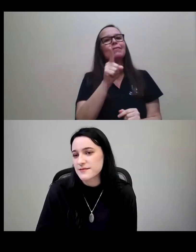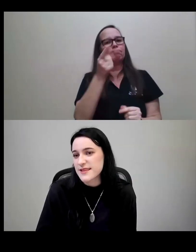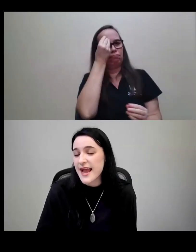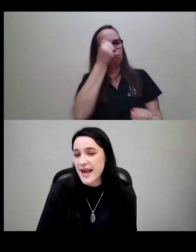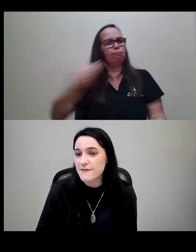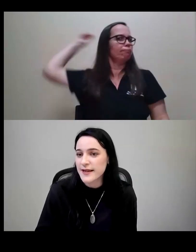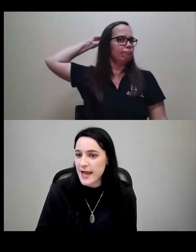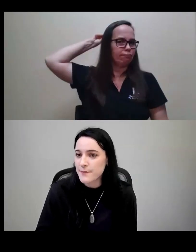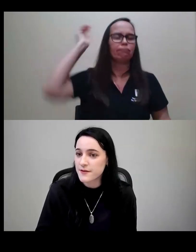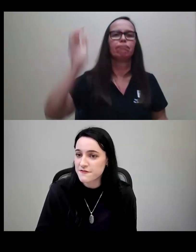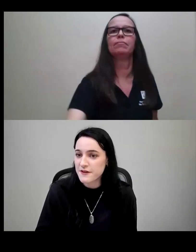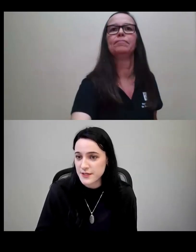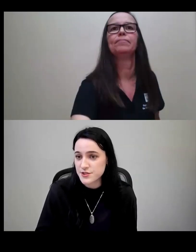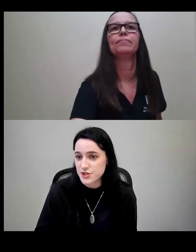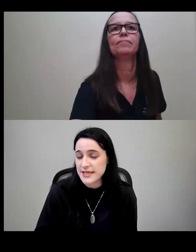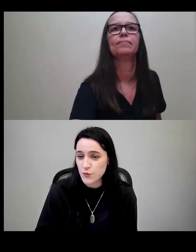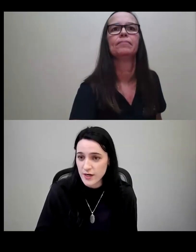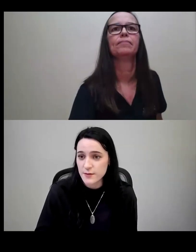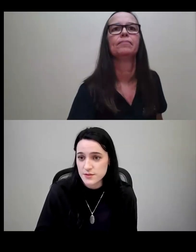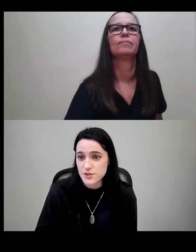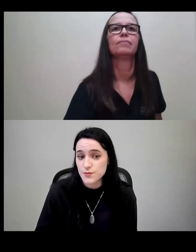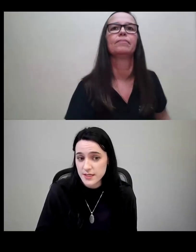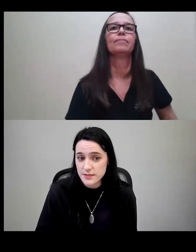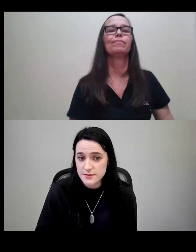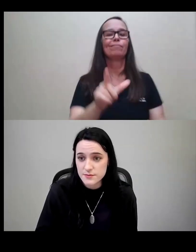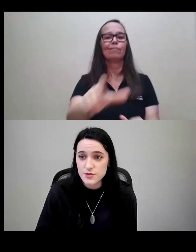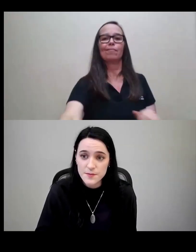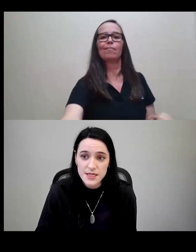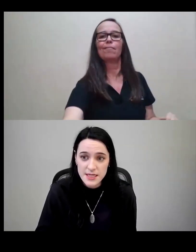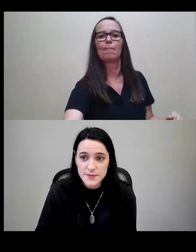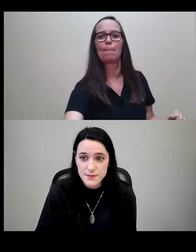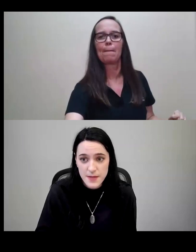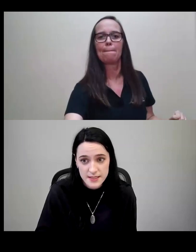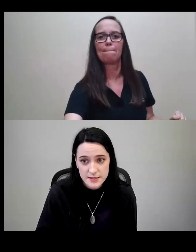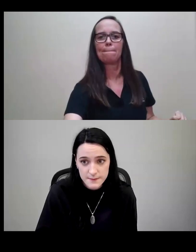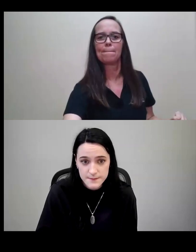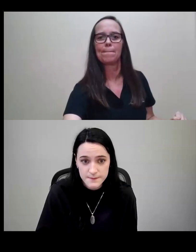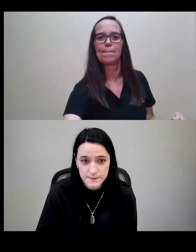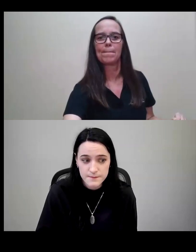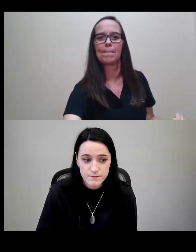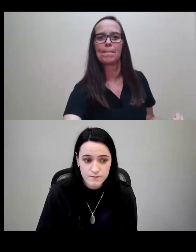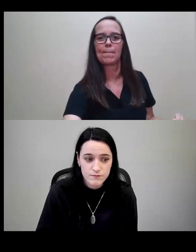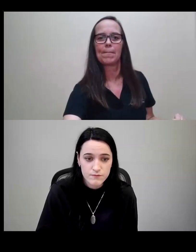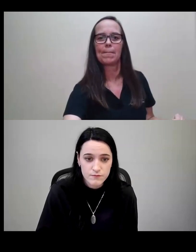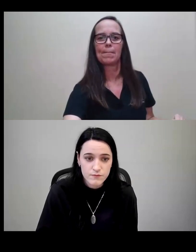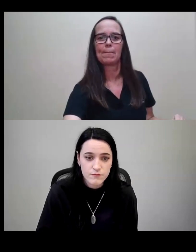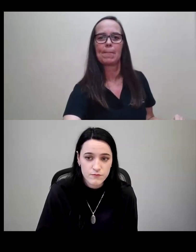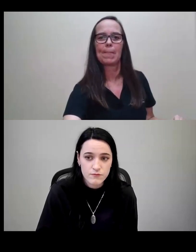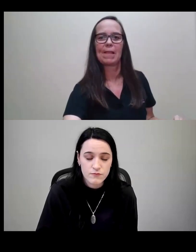mean they have a gap in their foundation when it comes to this. Something to keep in mind.